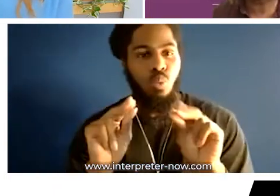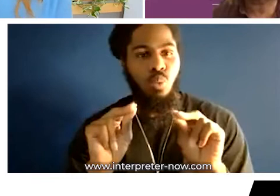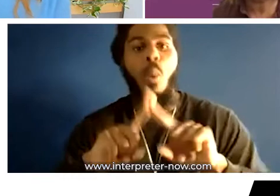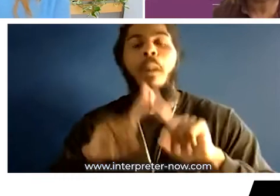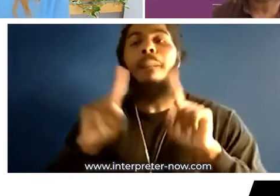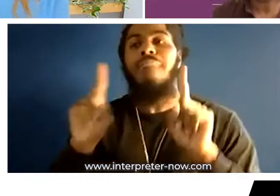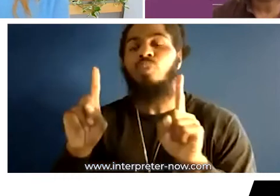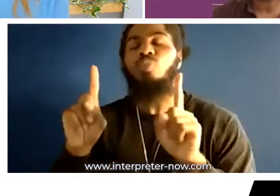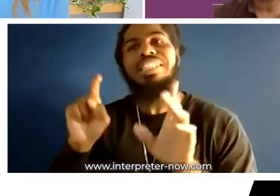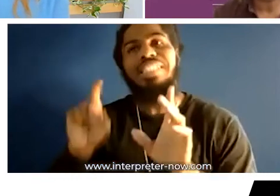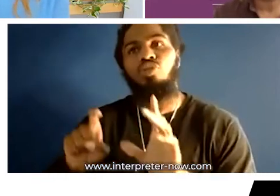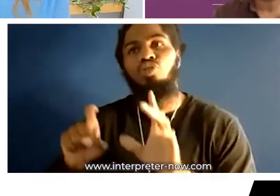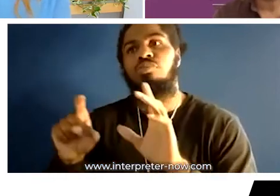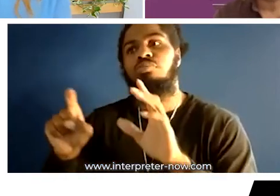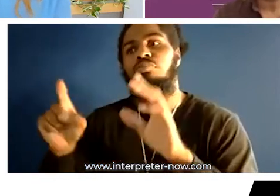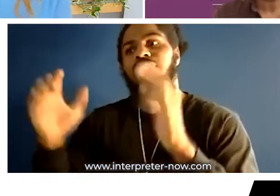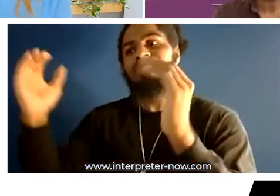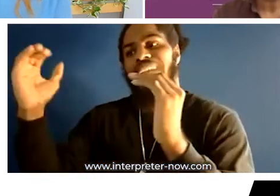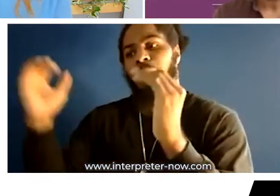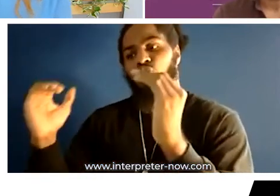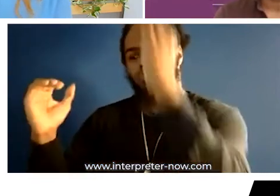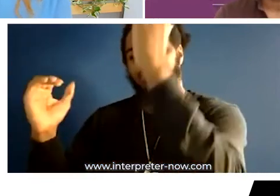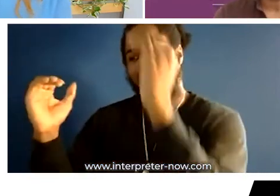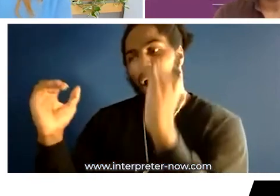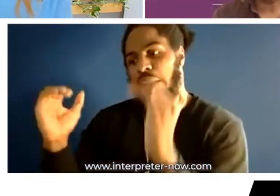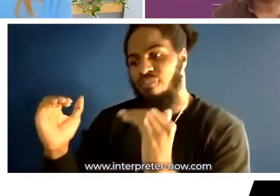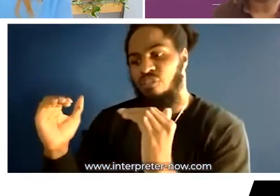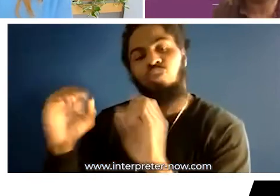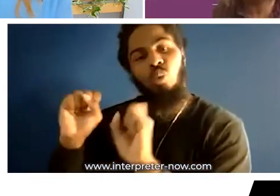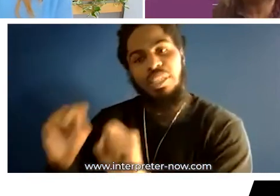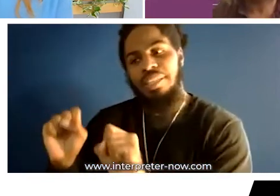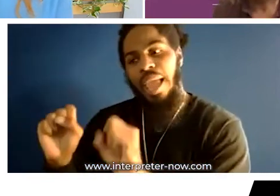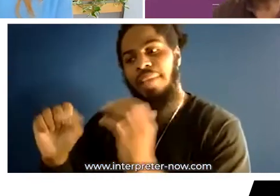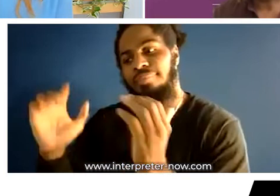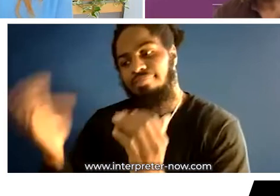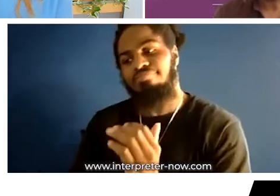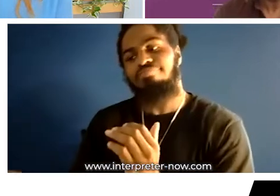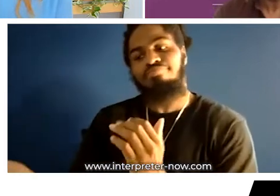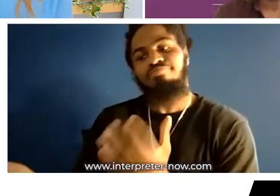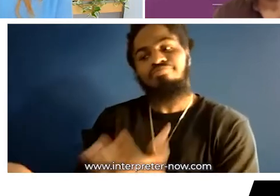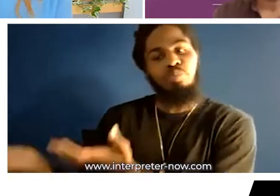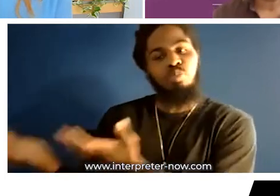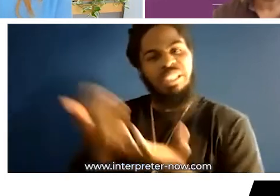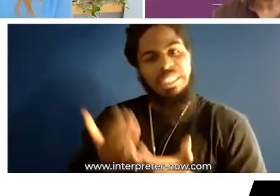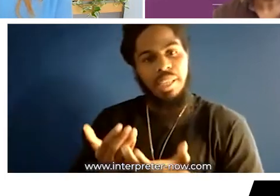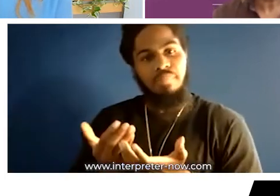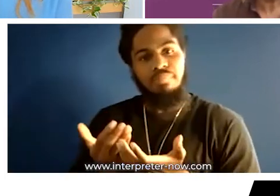And so, I think sometimes if people feel attacked, or guilted, shamed, and blamed, then they're